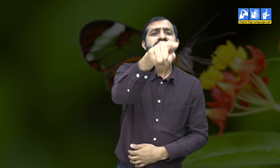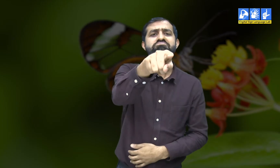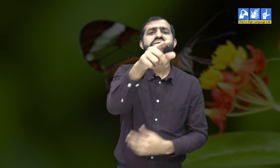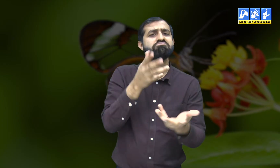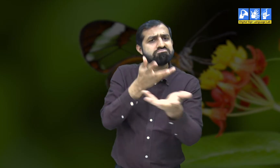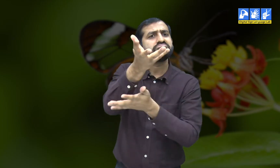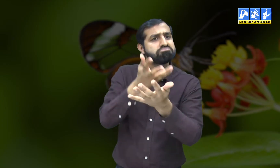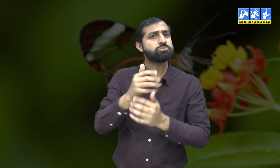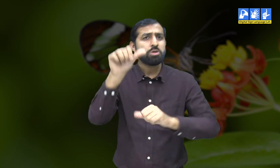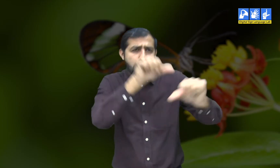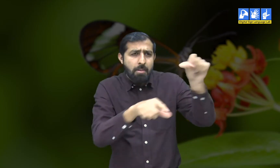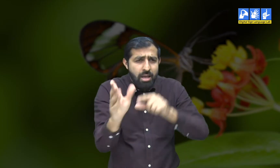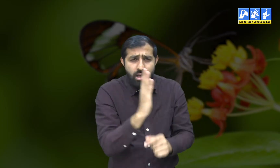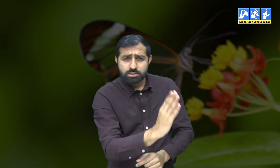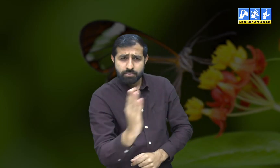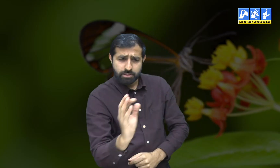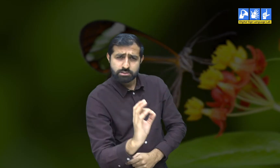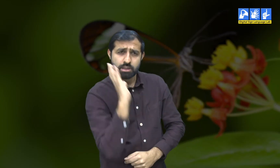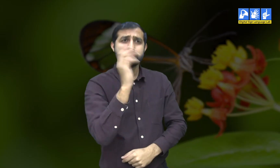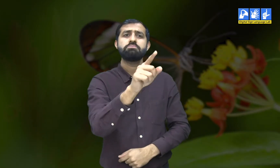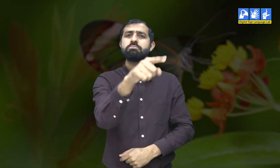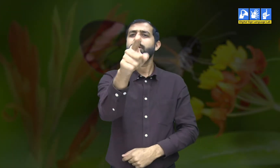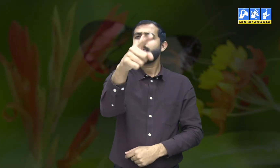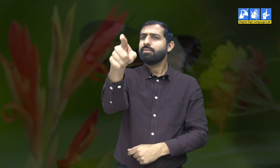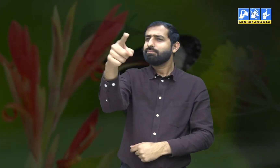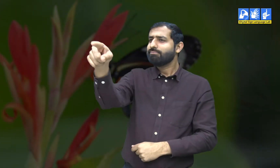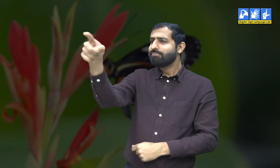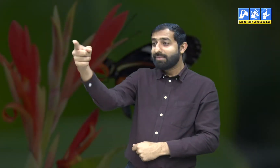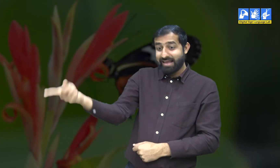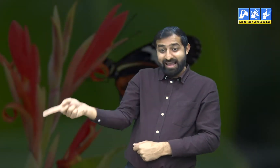The judges came and one after one they were looking at different projects.